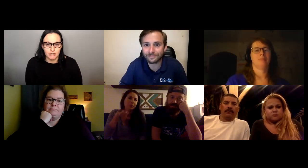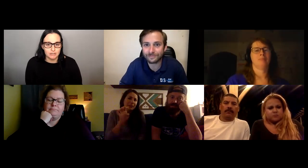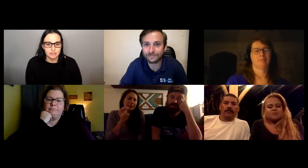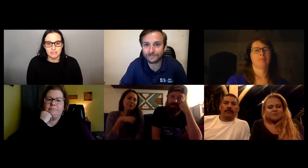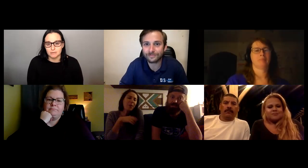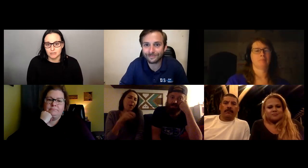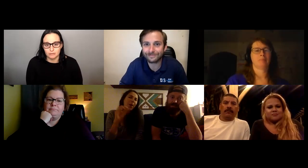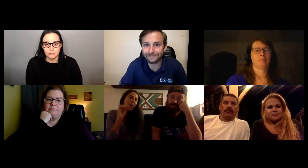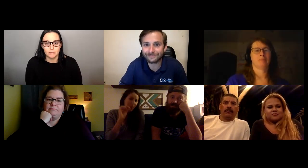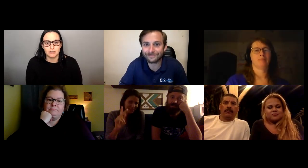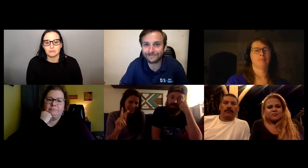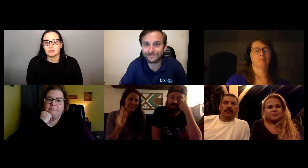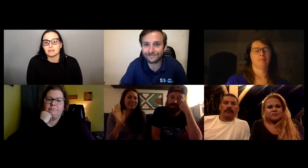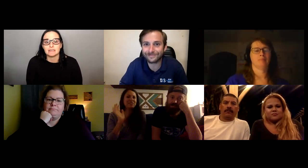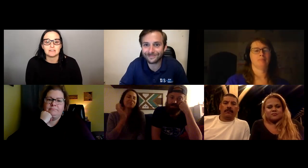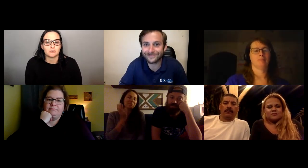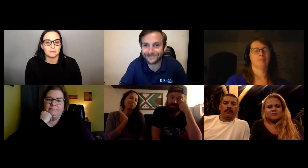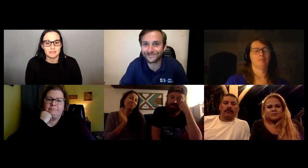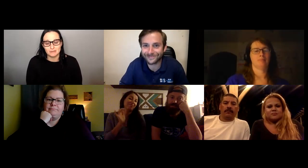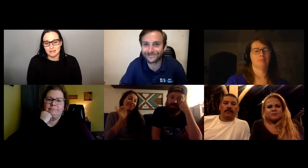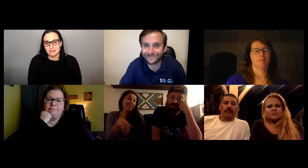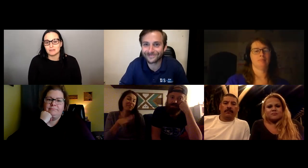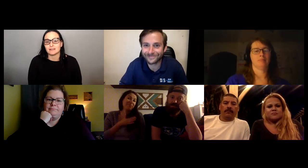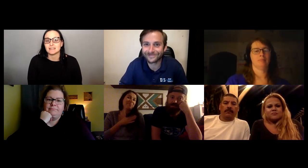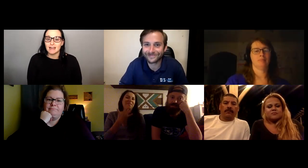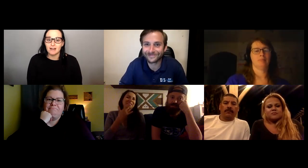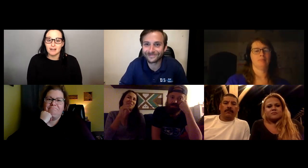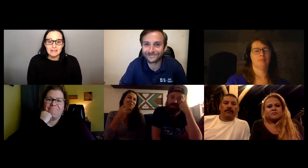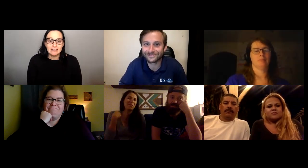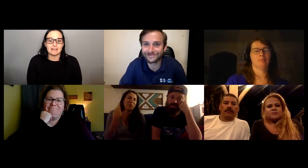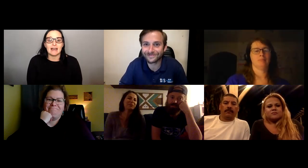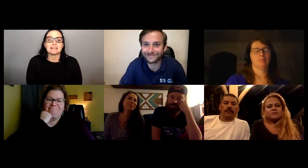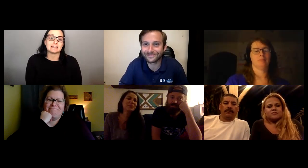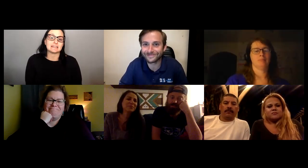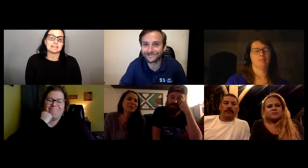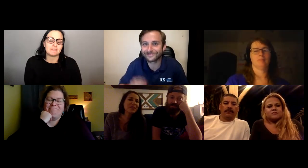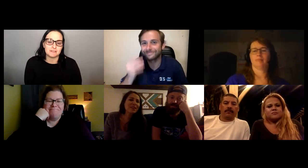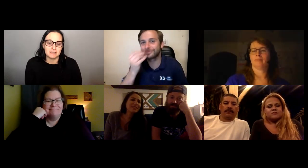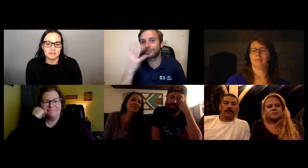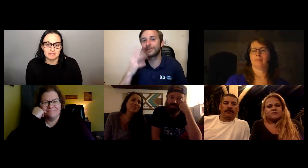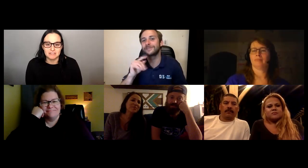and she's able to code switch and the easier it will be so that's some advice that i got that i think